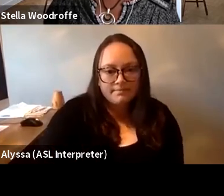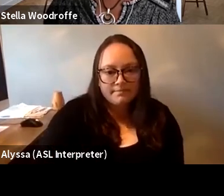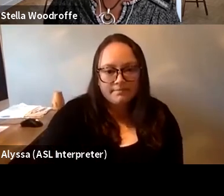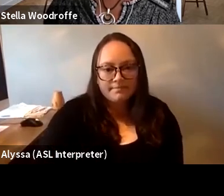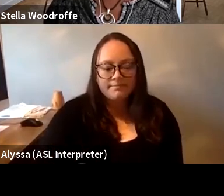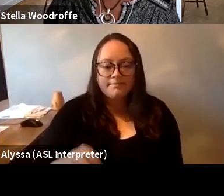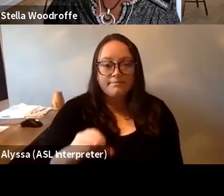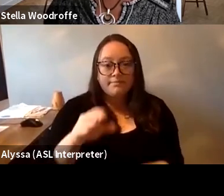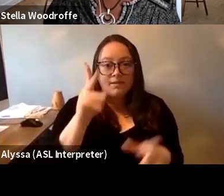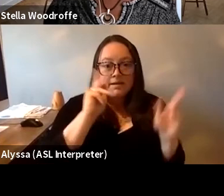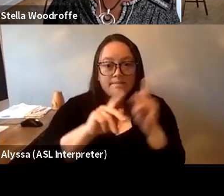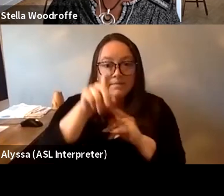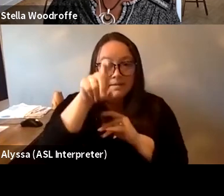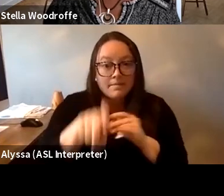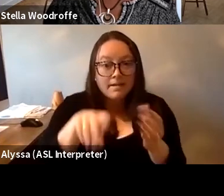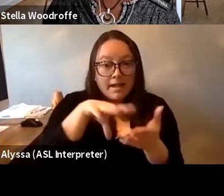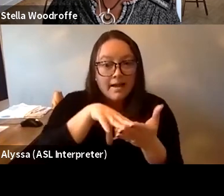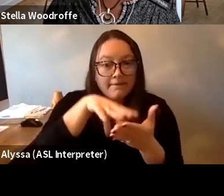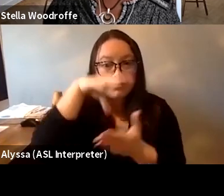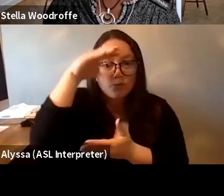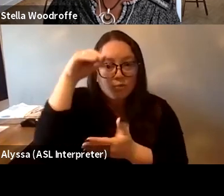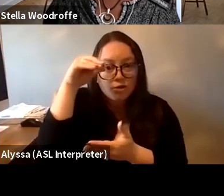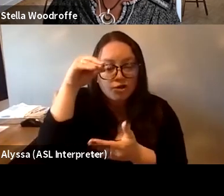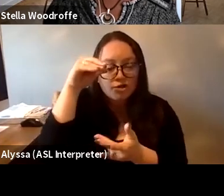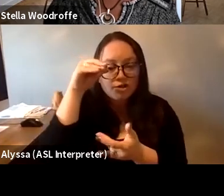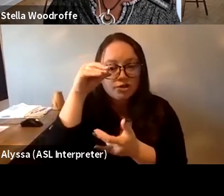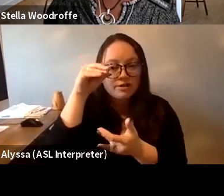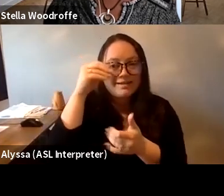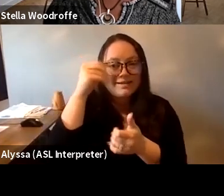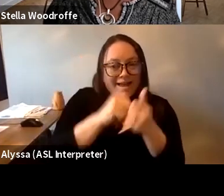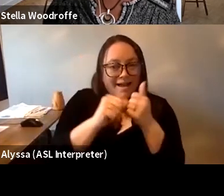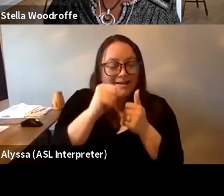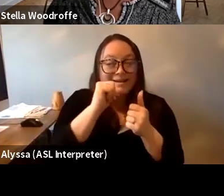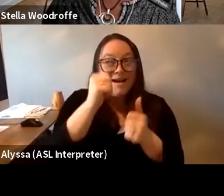or sees things the way we do. And by the way that we're